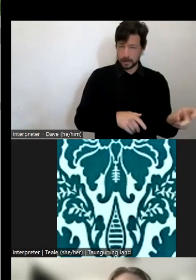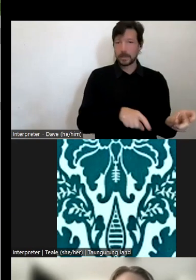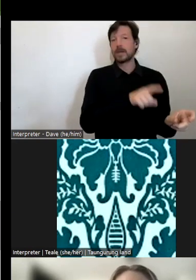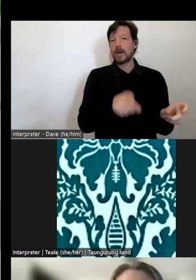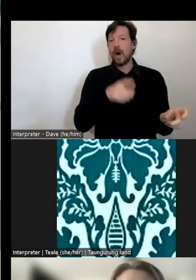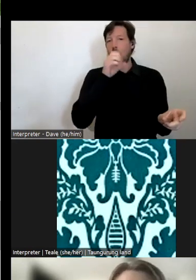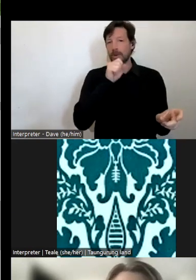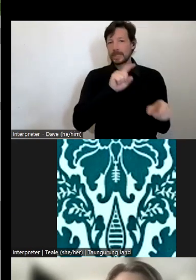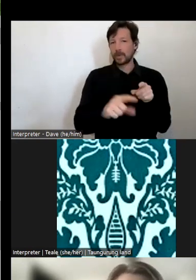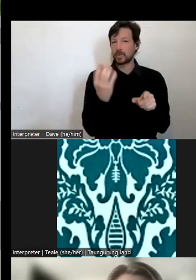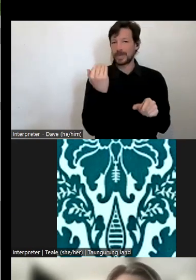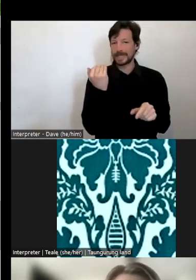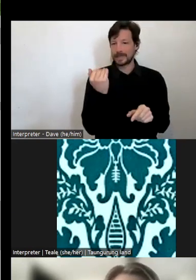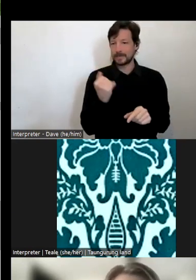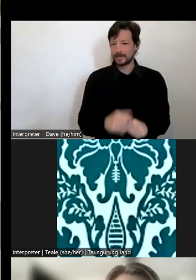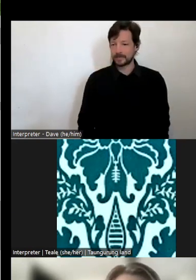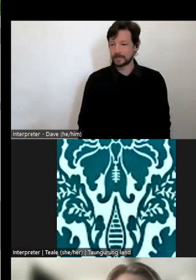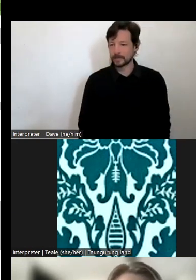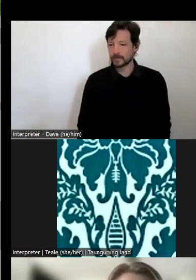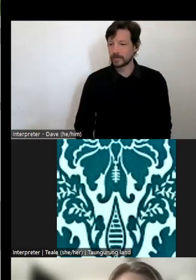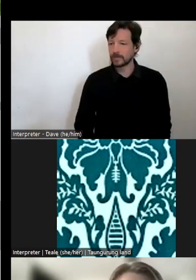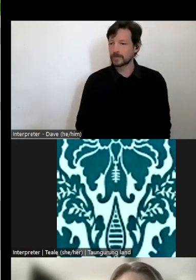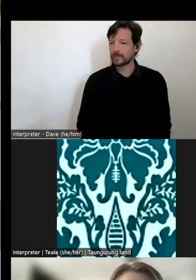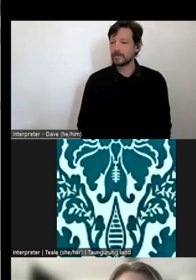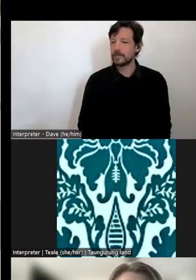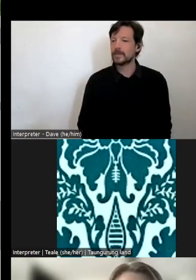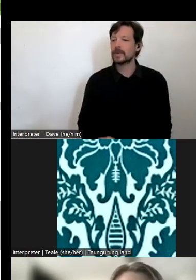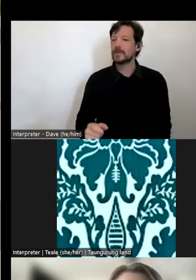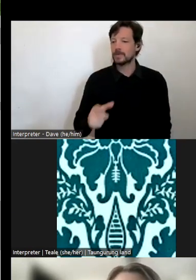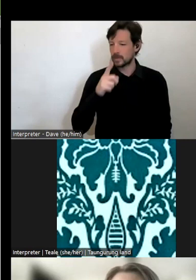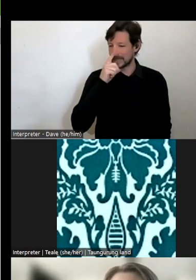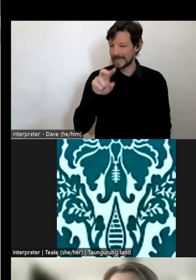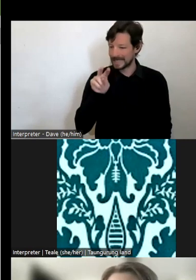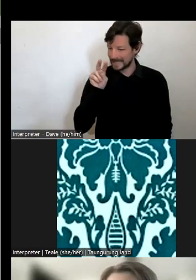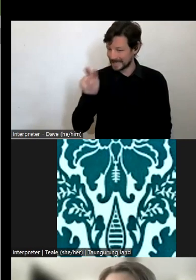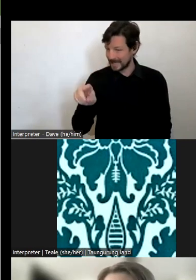And so when we're looking across the X-axis there, we can see, so we've got normal.